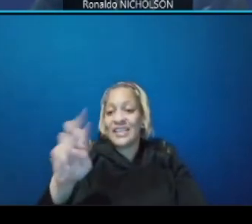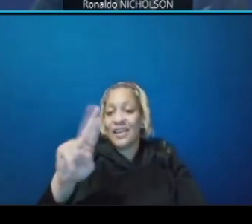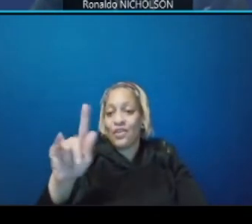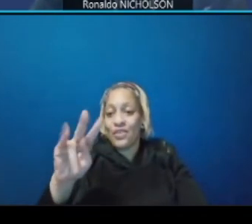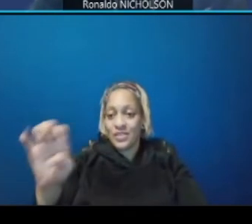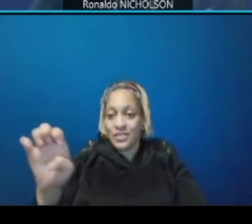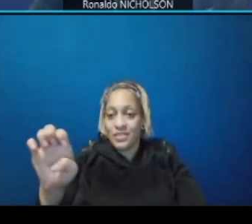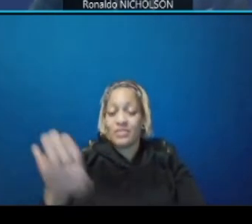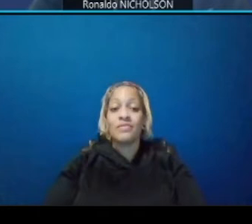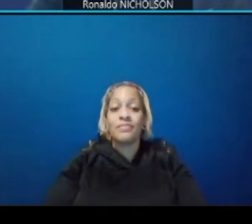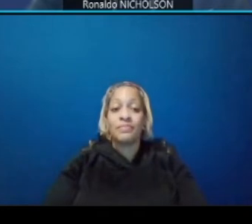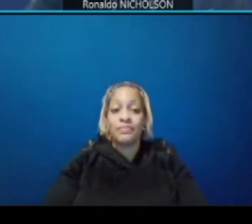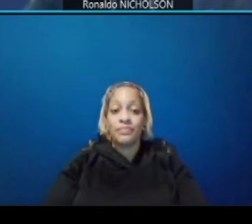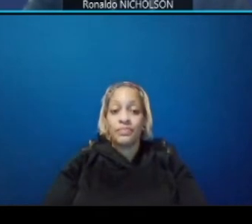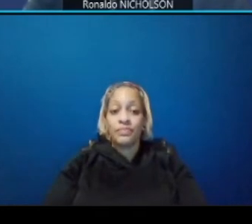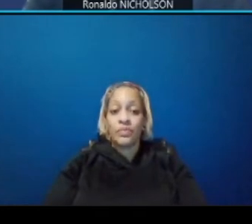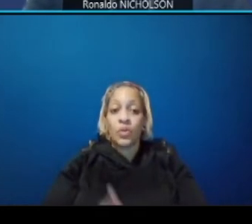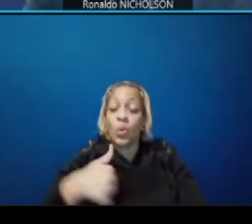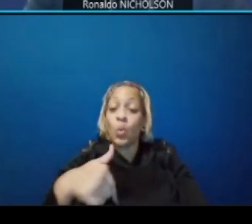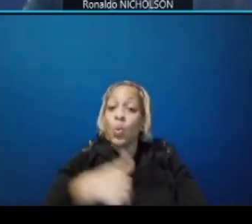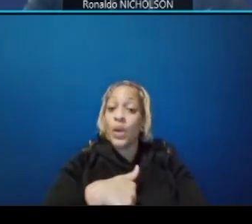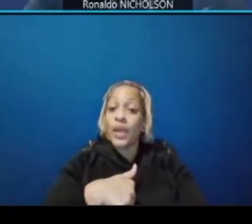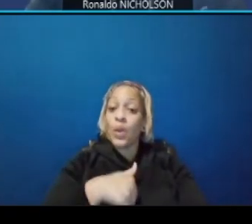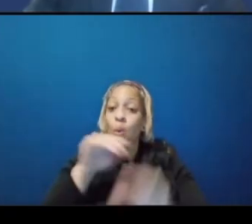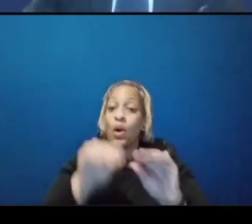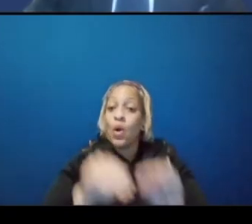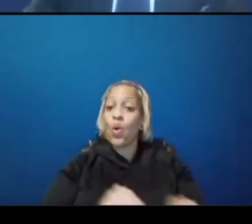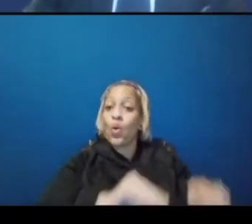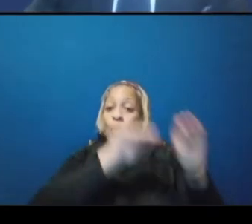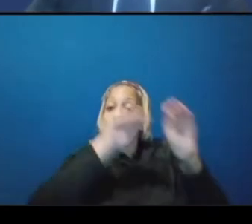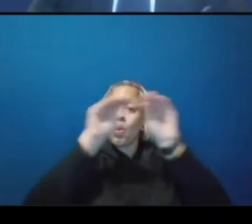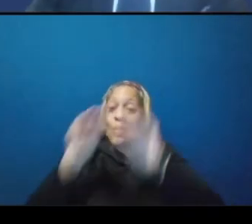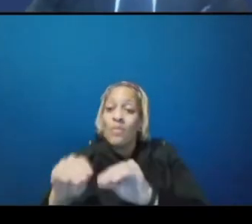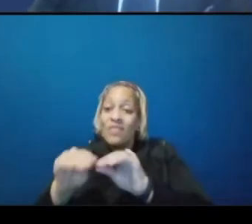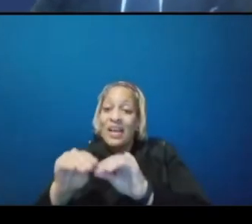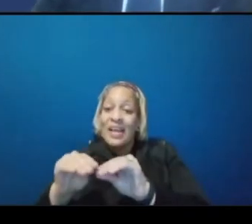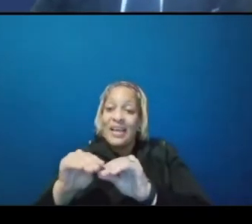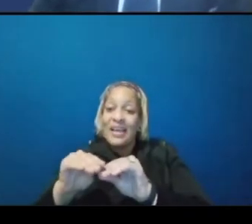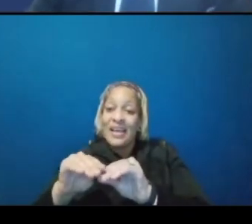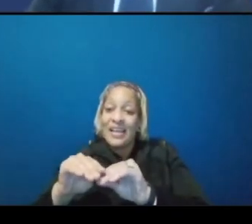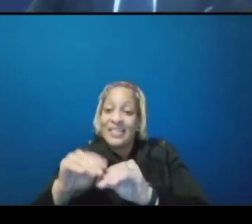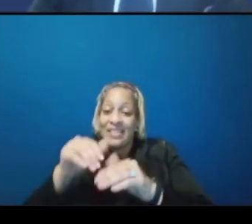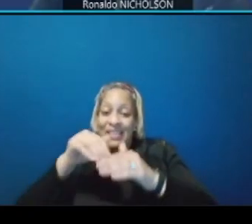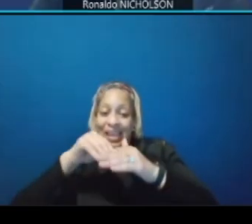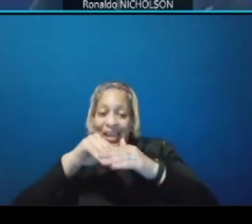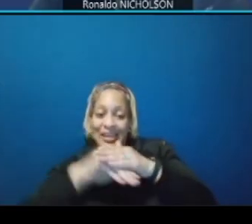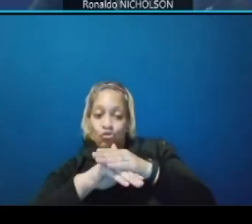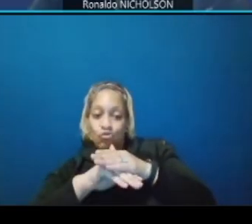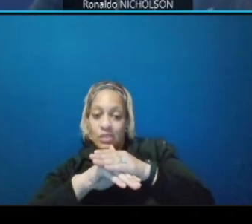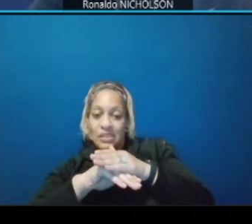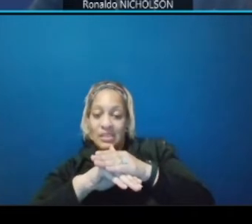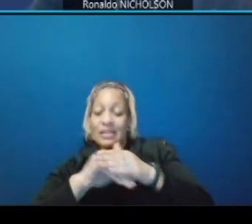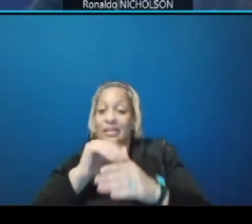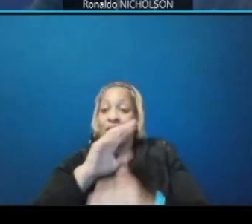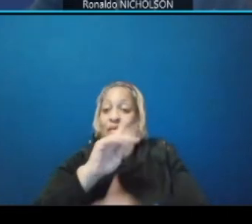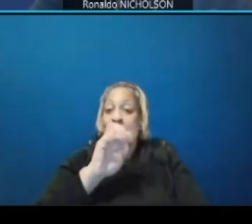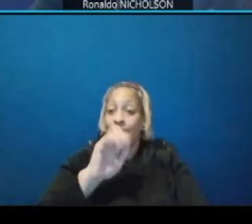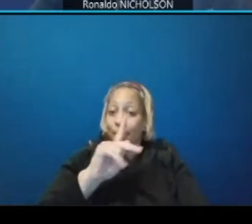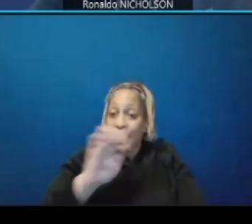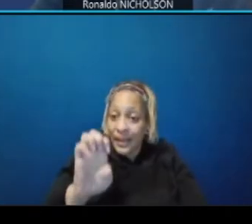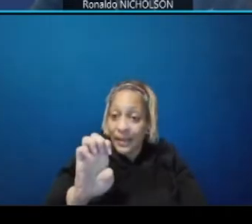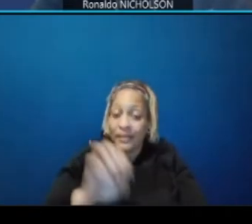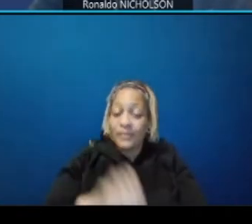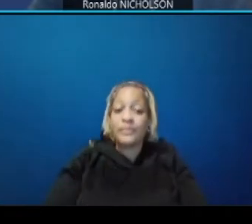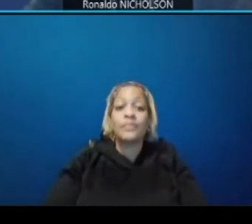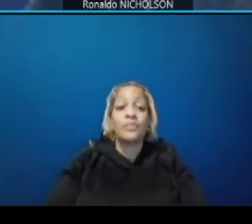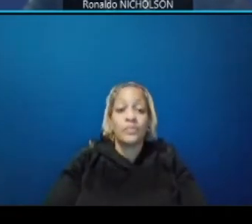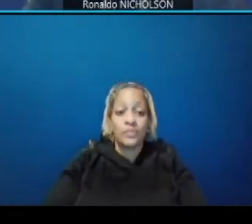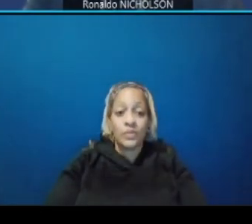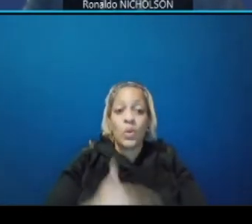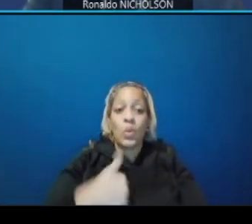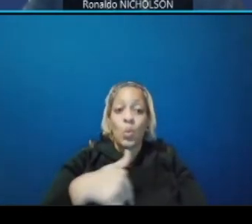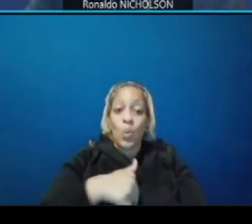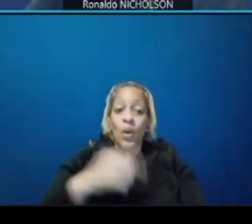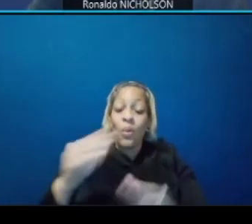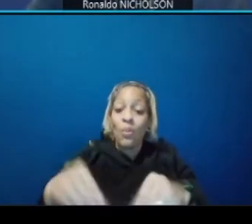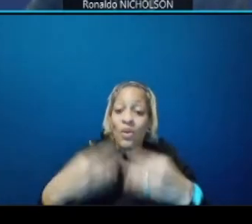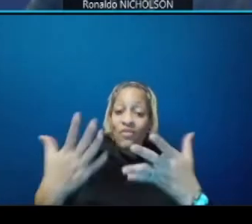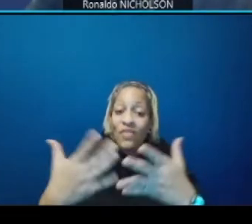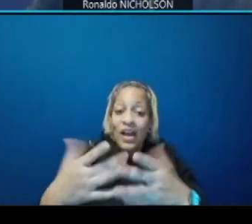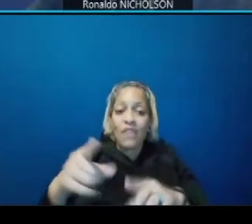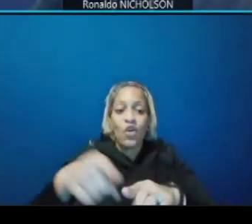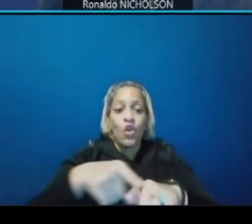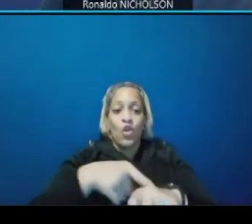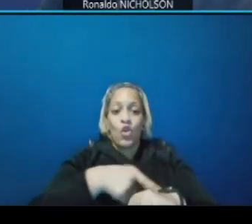we will relocate the entrance to blake providing a longer merge a weave distance for traffic